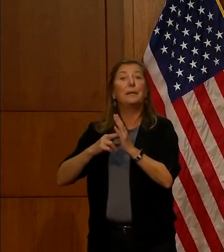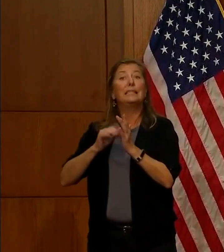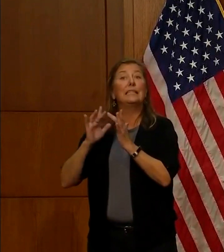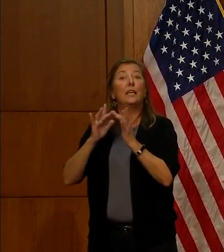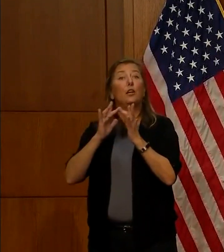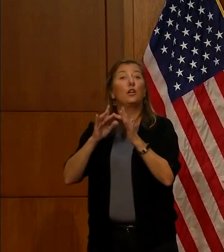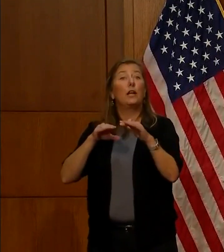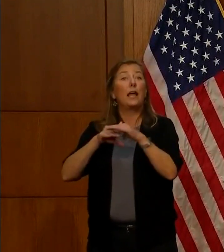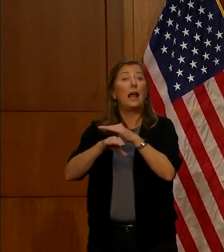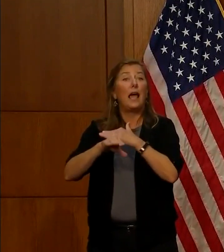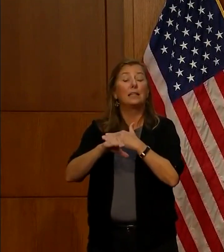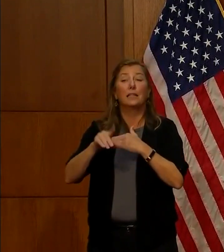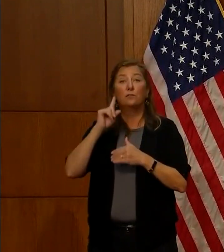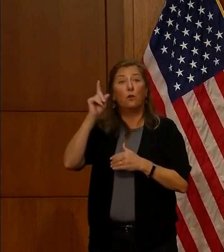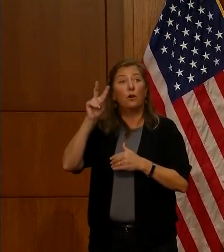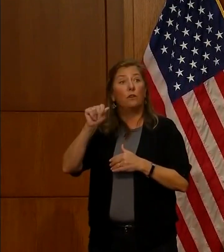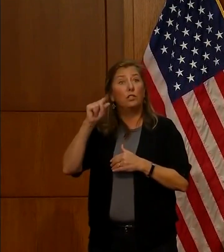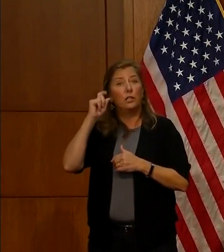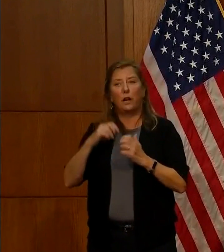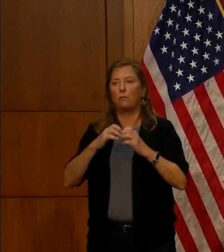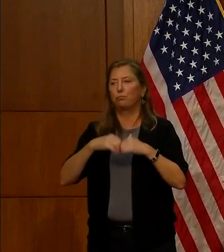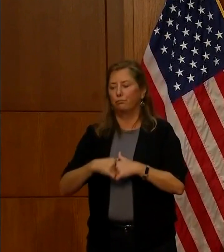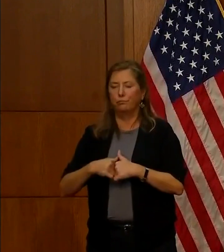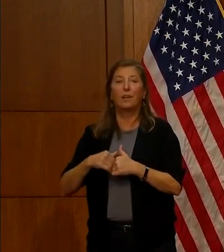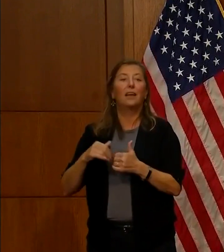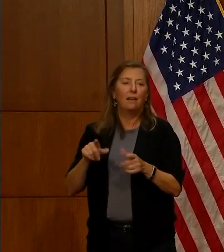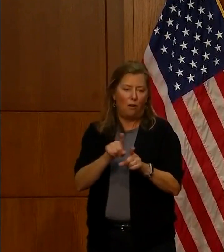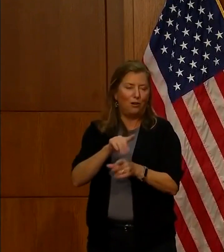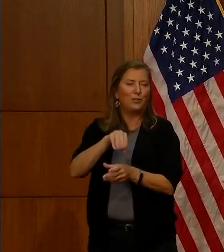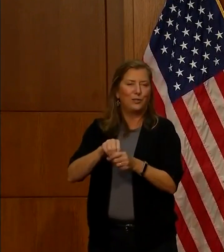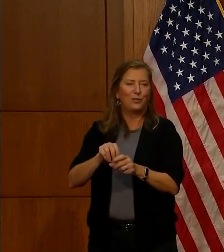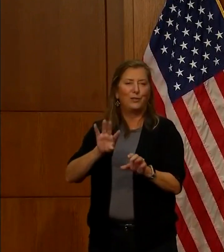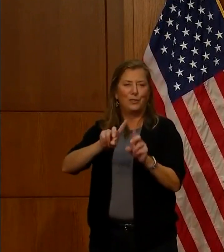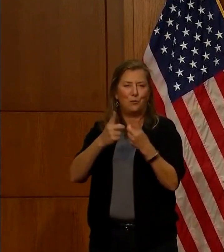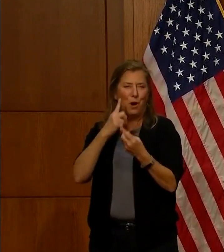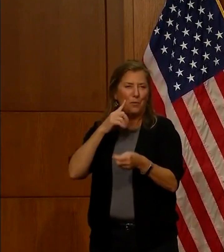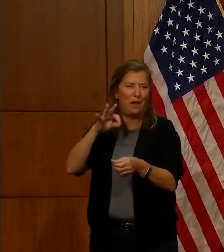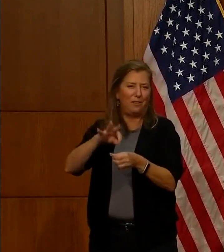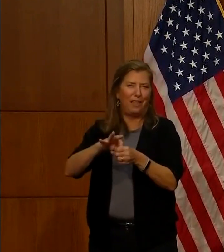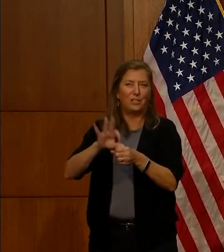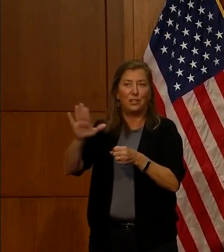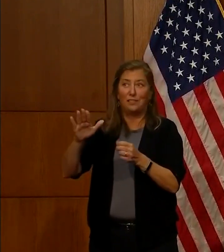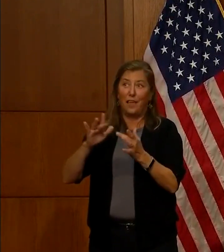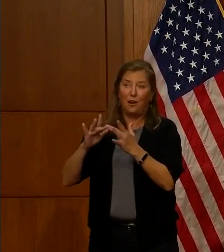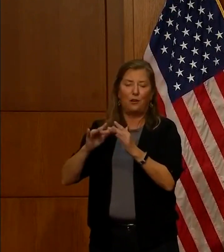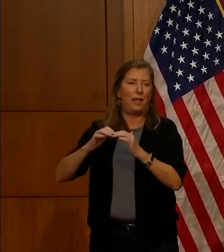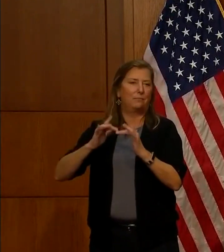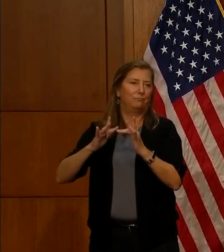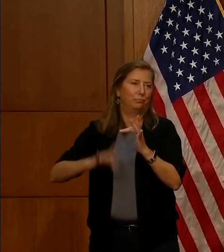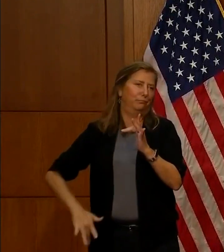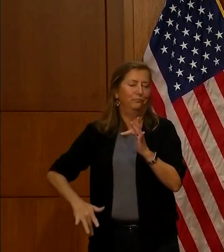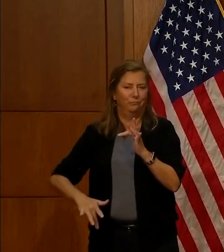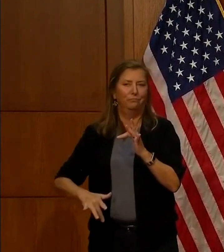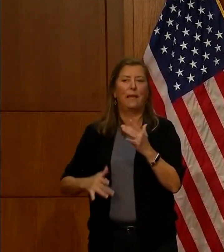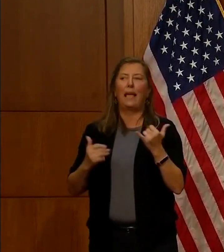THAT INTERRUPTED INTERNET ACCESS FOR MUCH OF VIRGINIA GOVERNMENT INCLUDING OUR